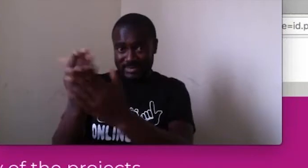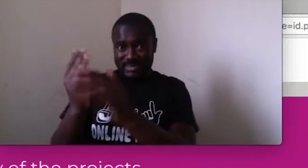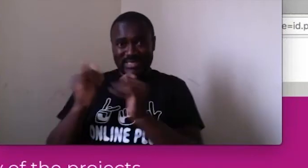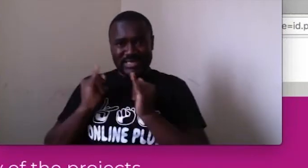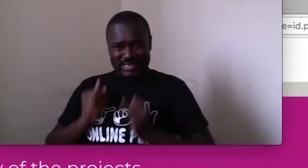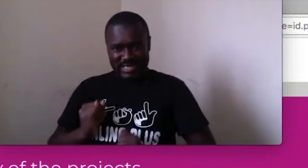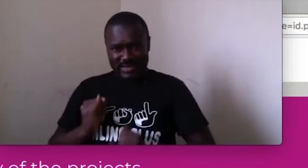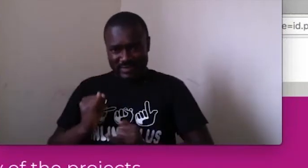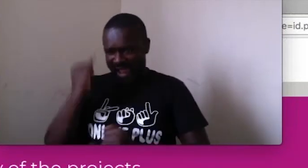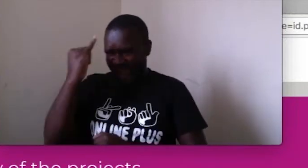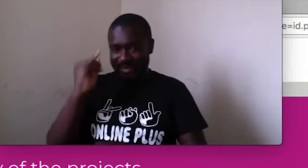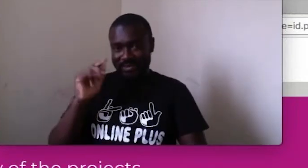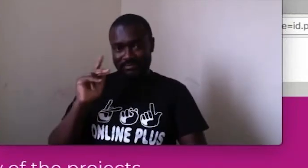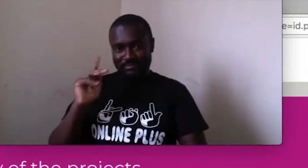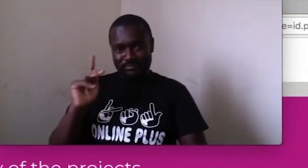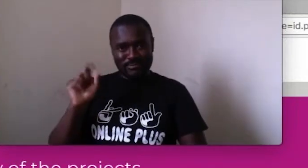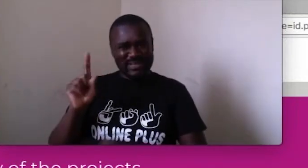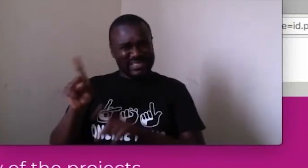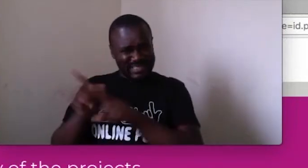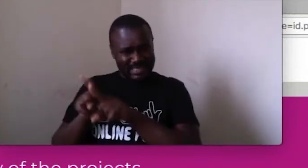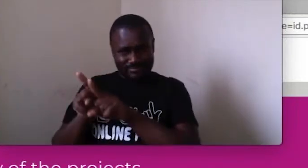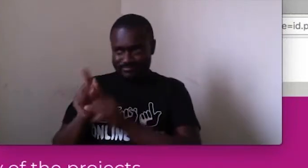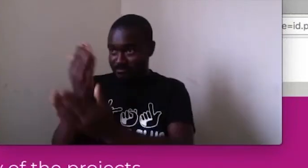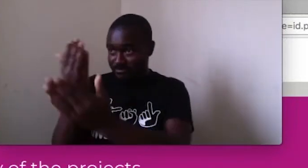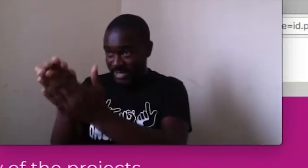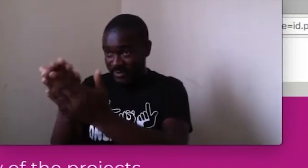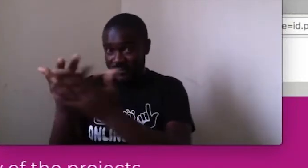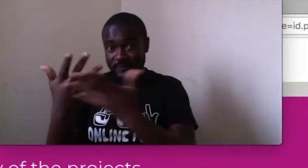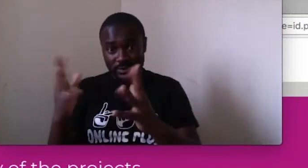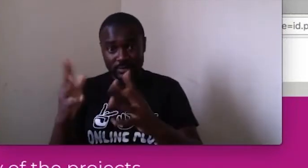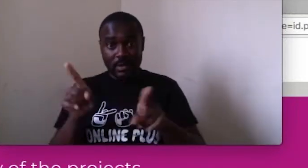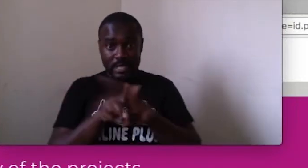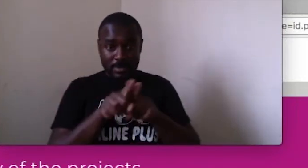this time I applied before I had applied as an individual